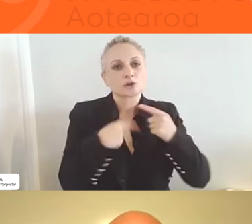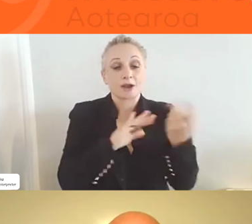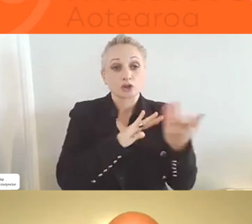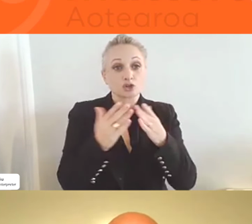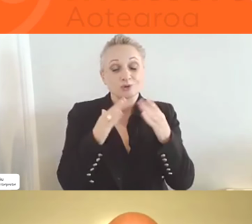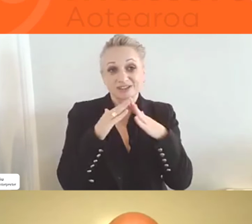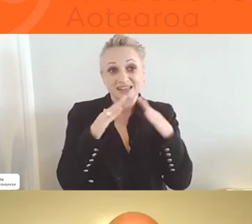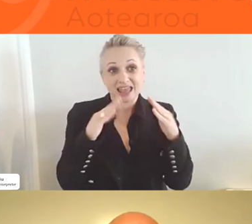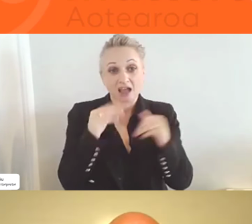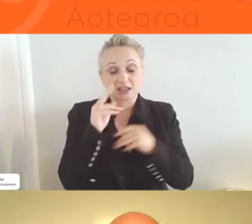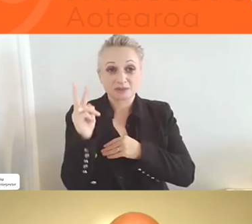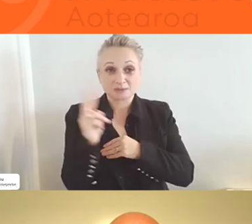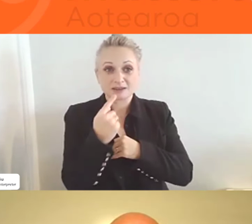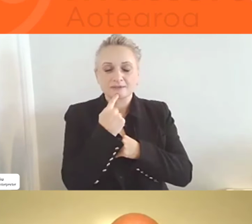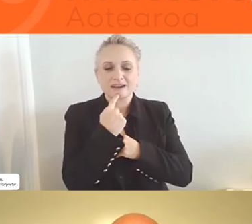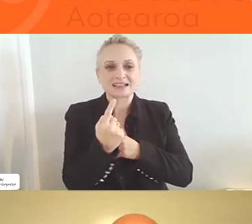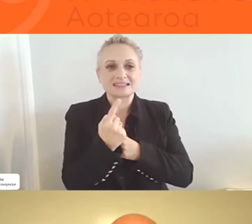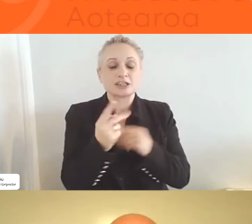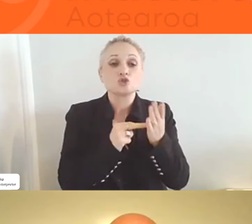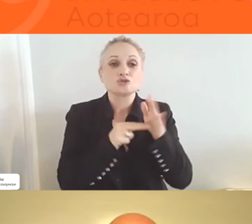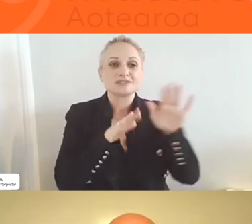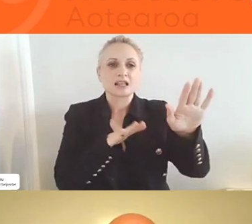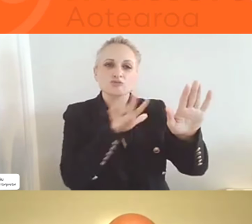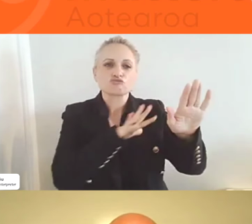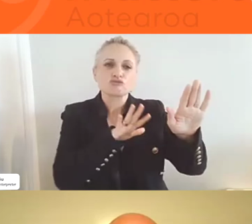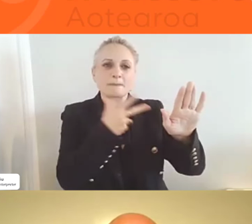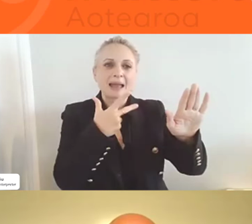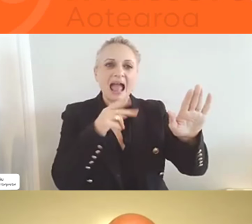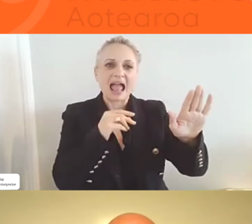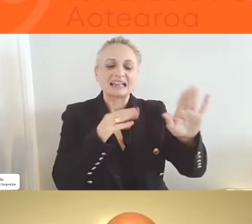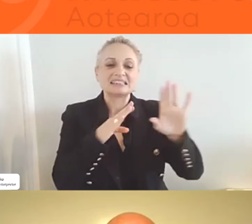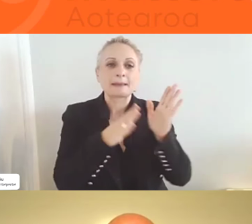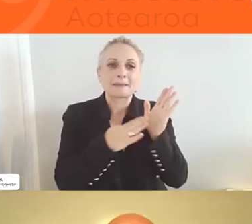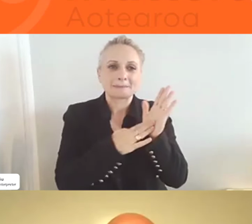across the country who are what are called registered Community